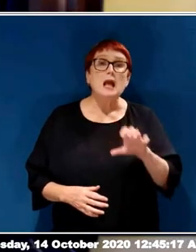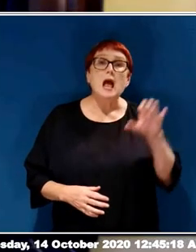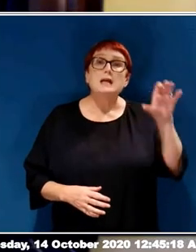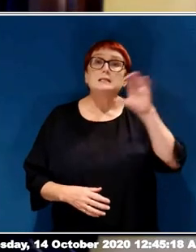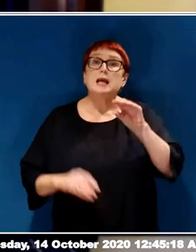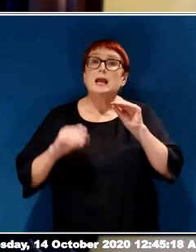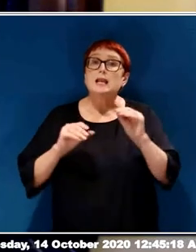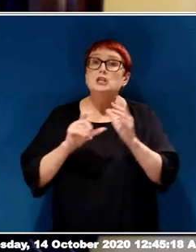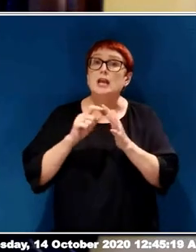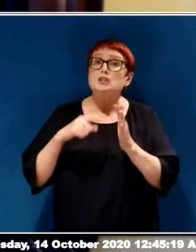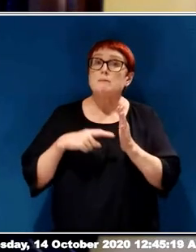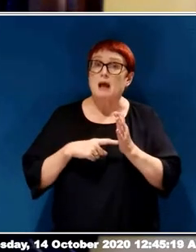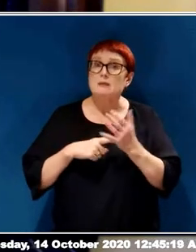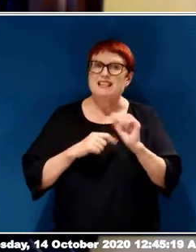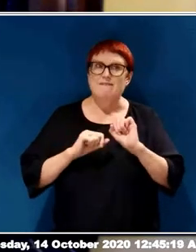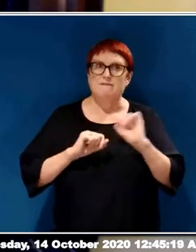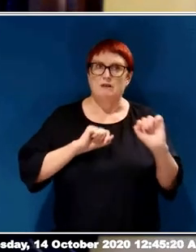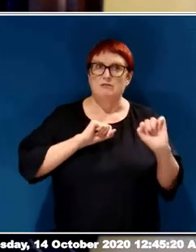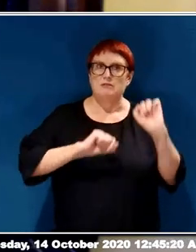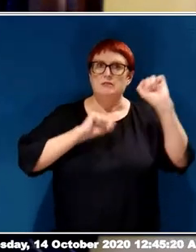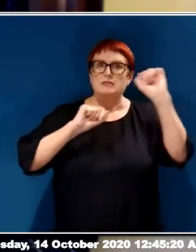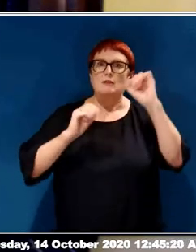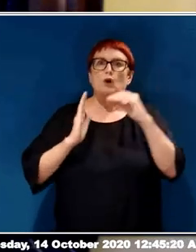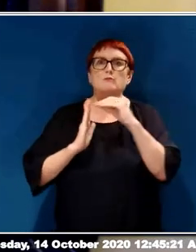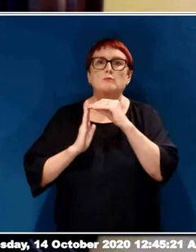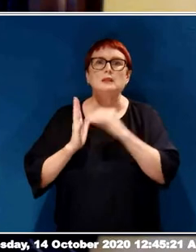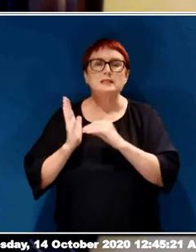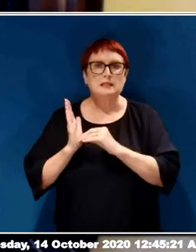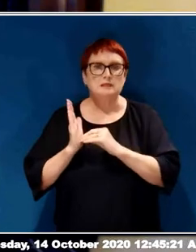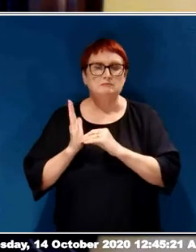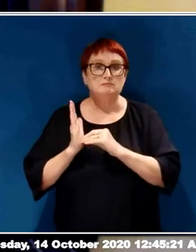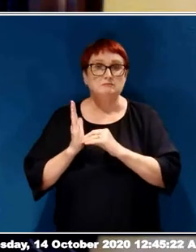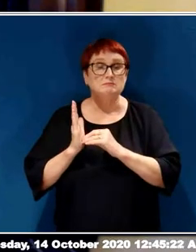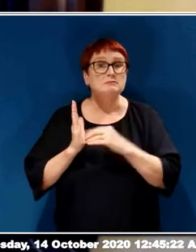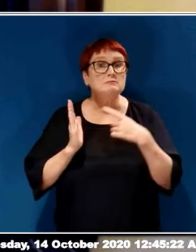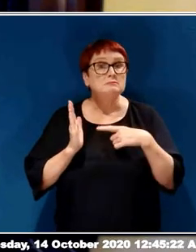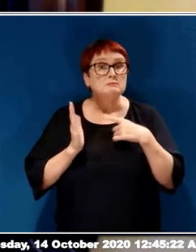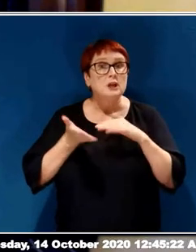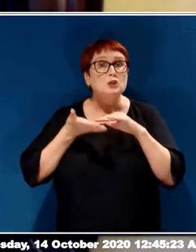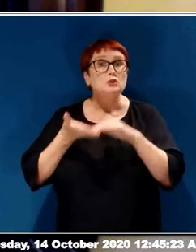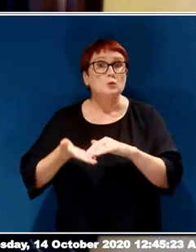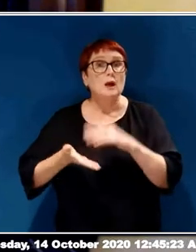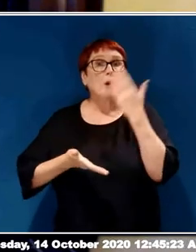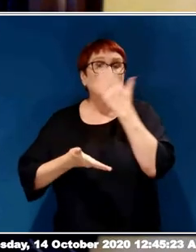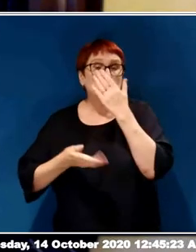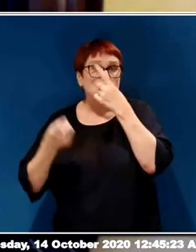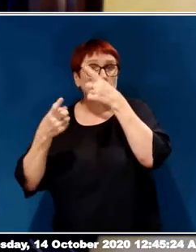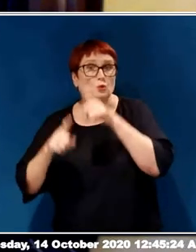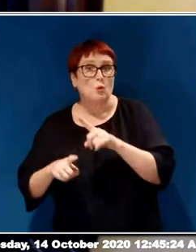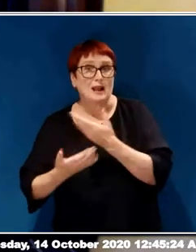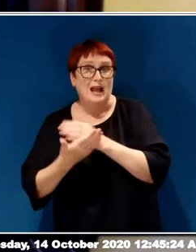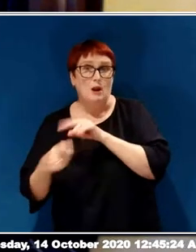assist schools in applying the legislation, and those policies often